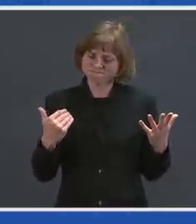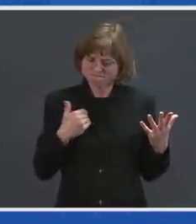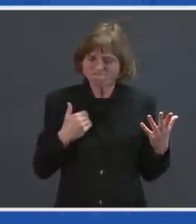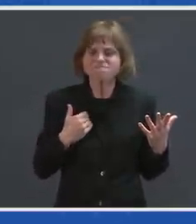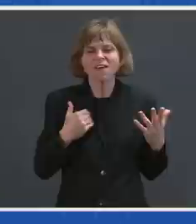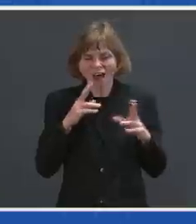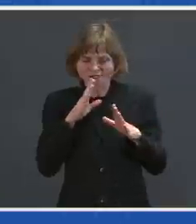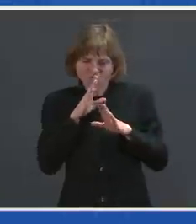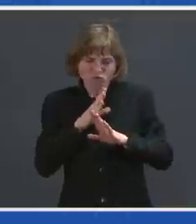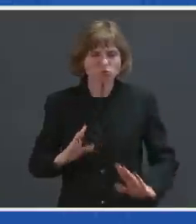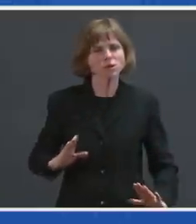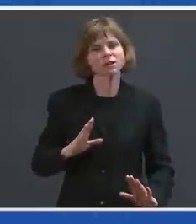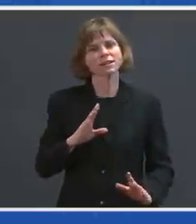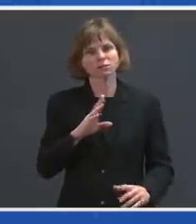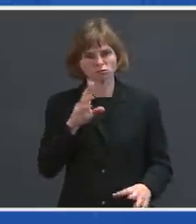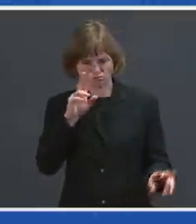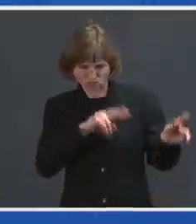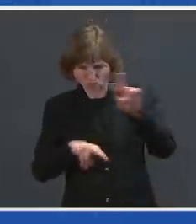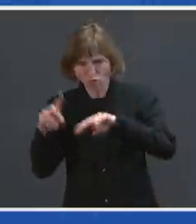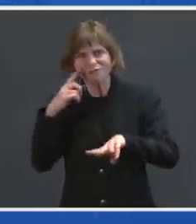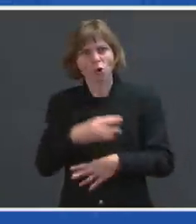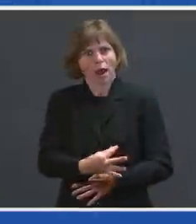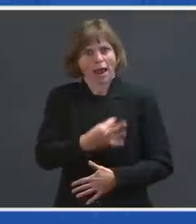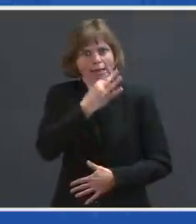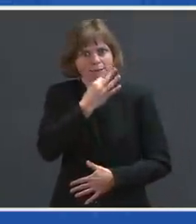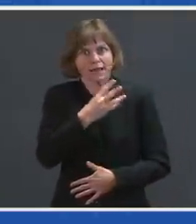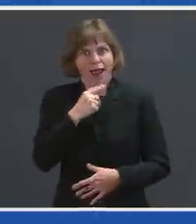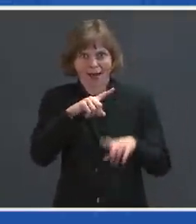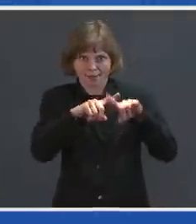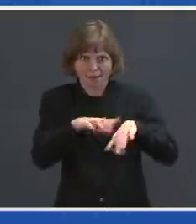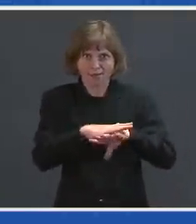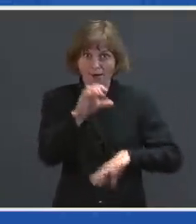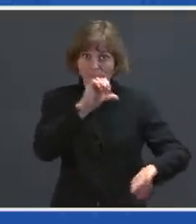and the confidence to act upon. On the policy side,